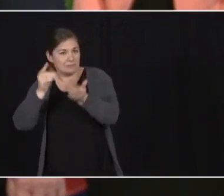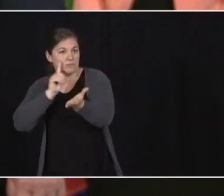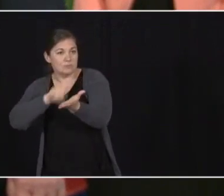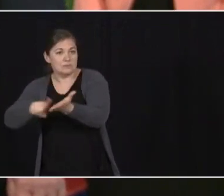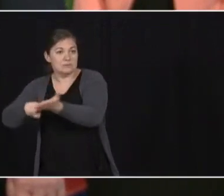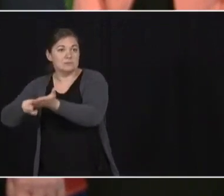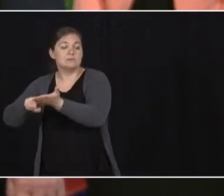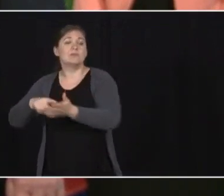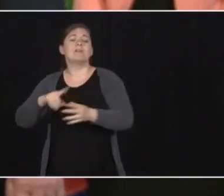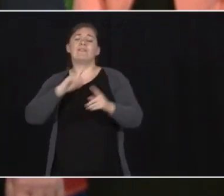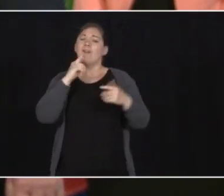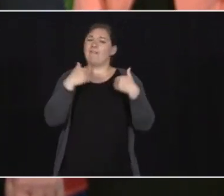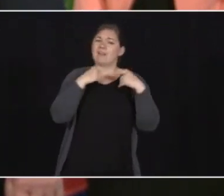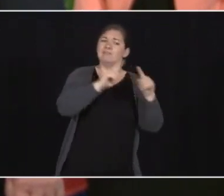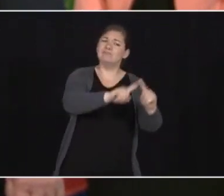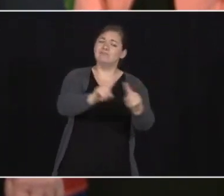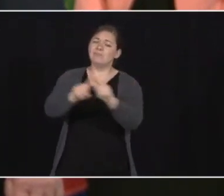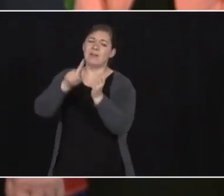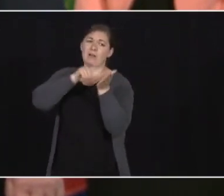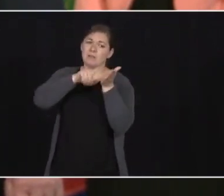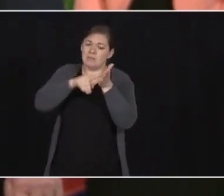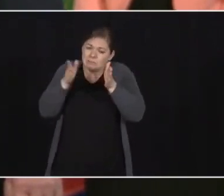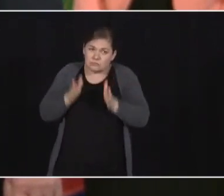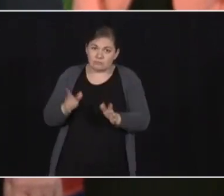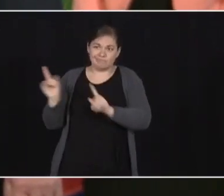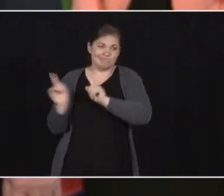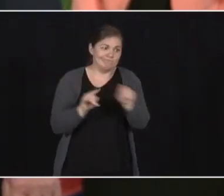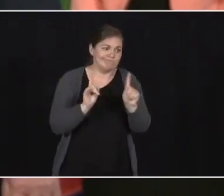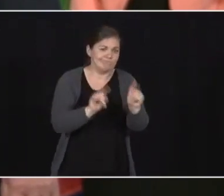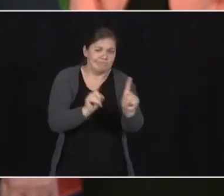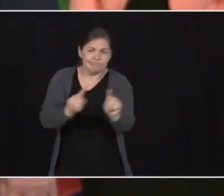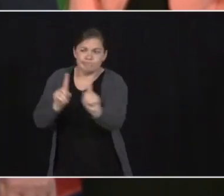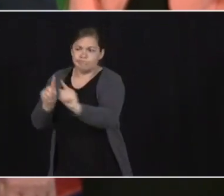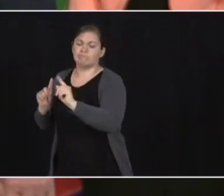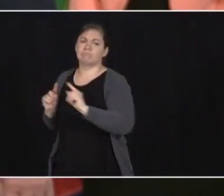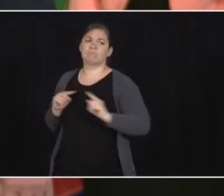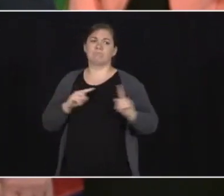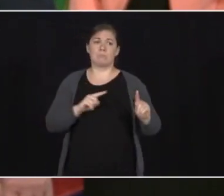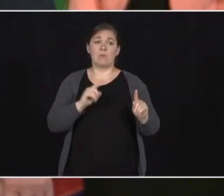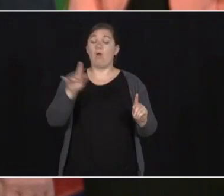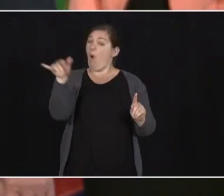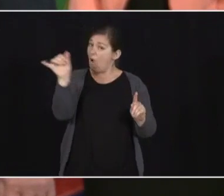long-term sectors and they are out inspecting homes. They also provide a point person for